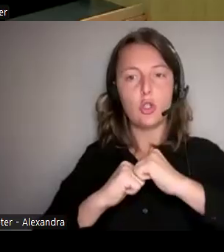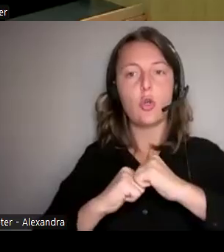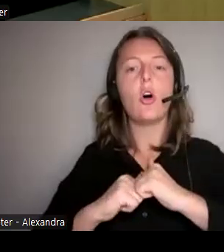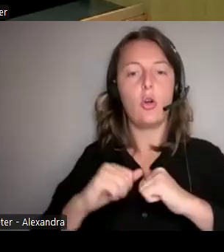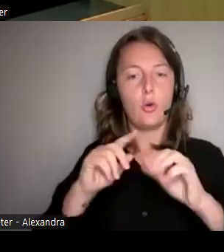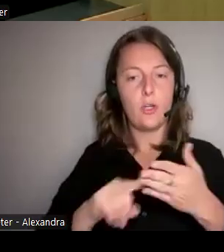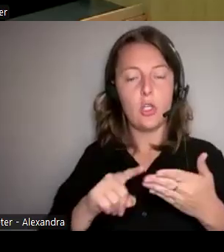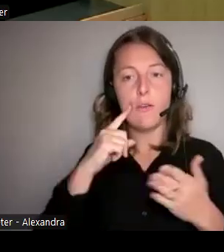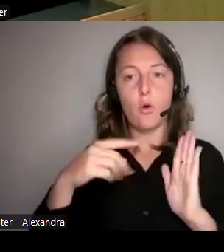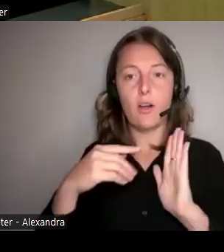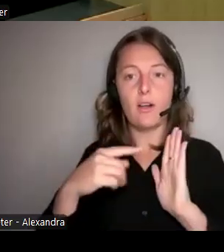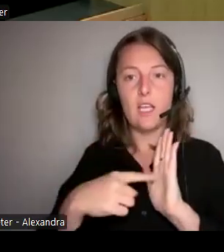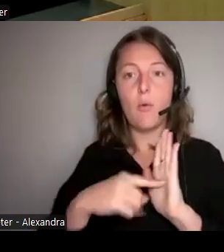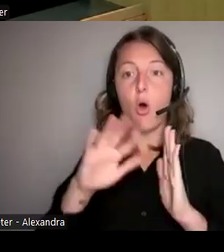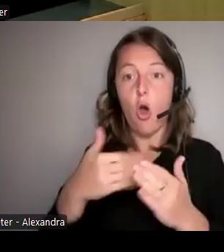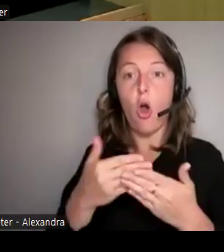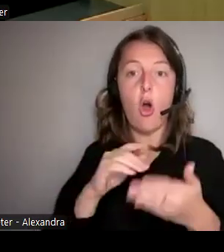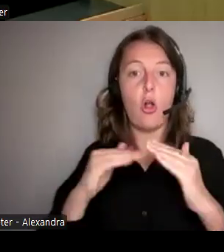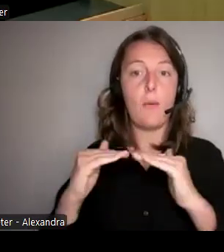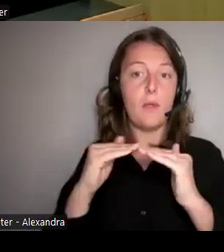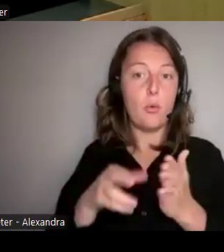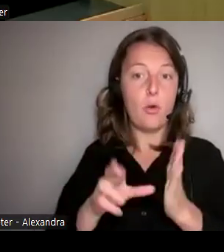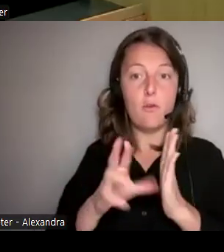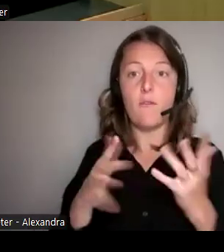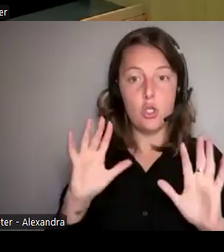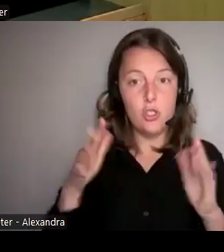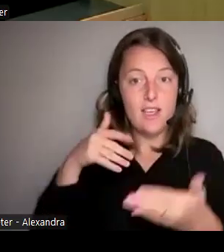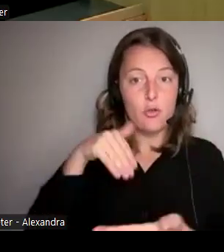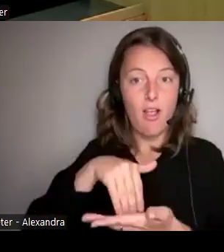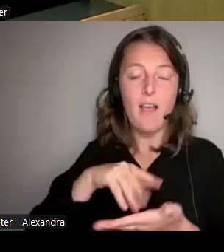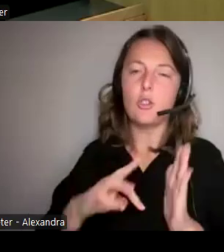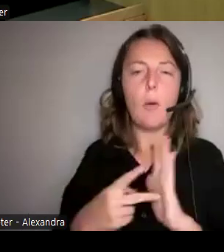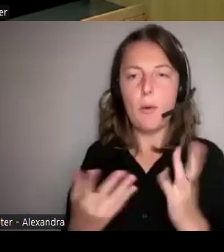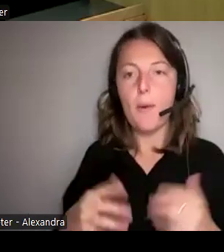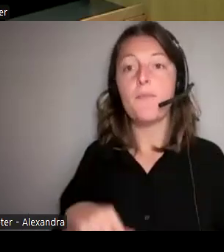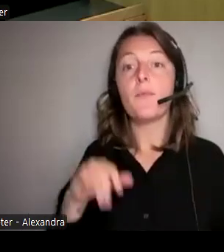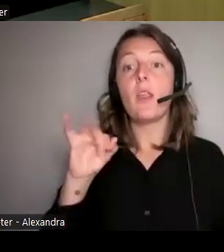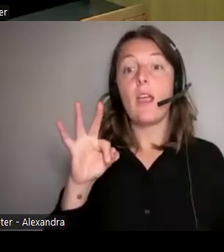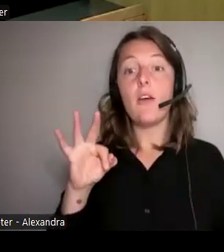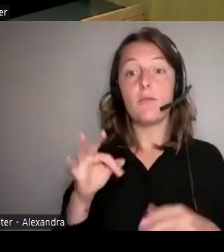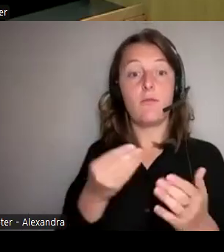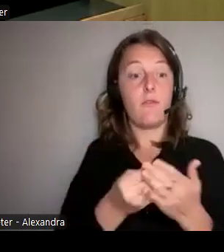all peer review is now centralized. Um uh there are so meaning that if you were funded by NIMH,